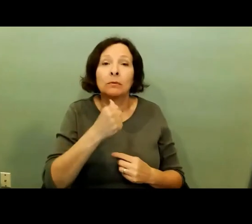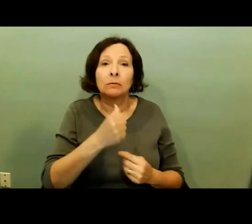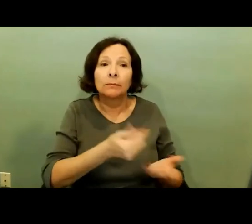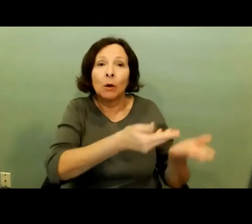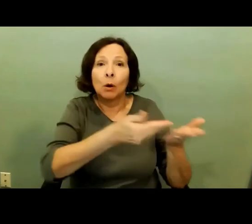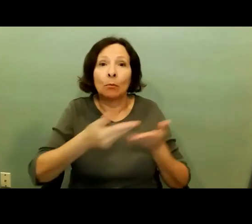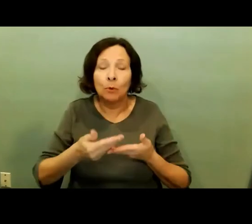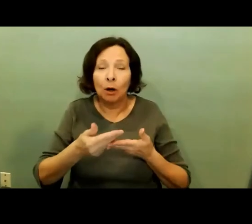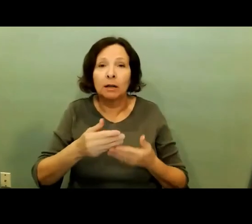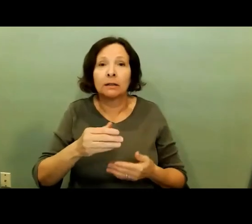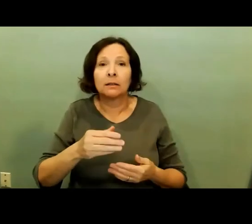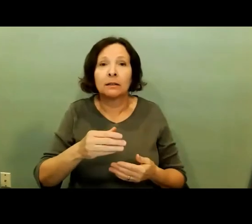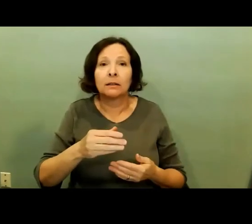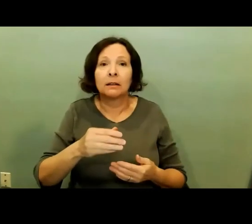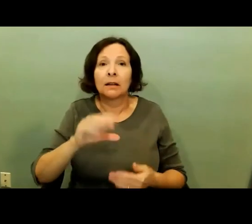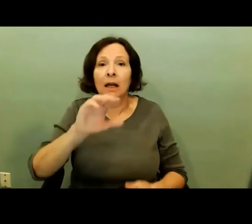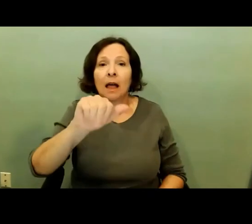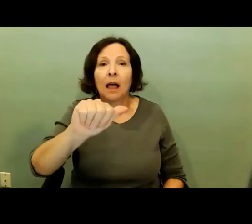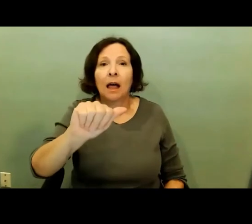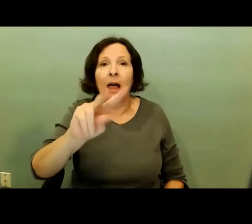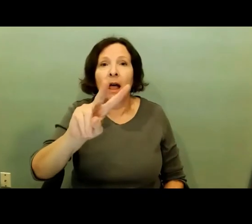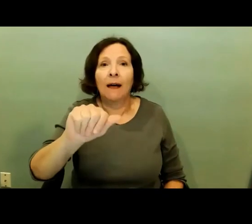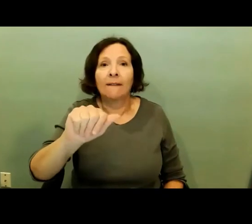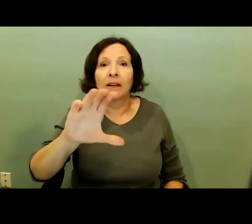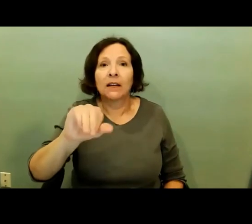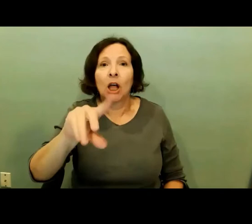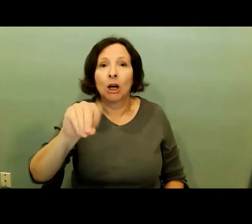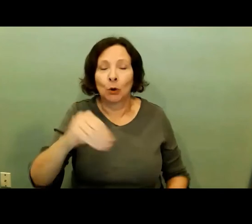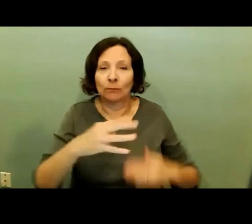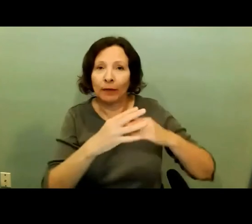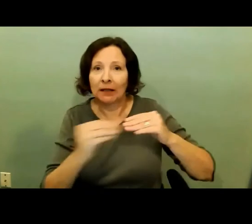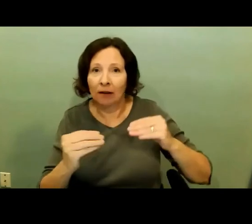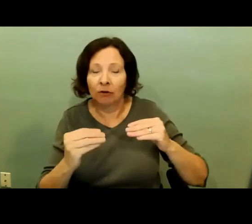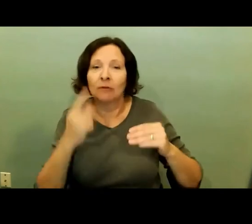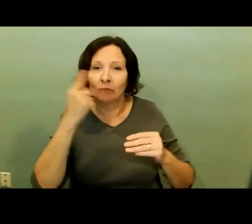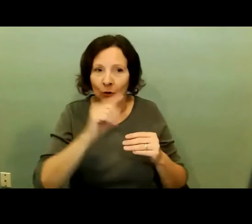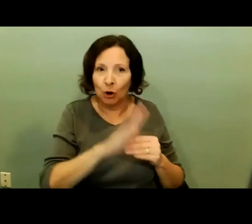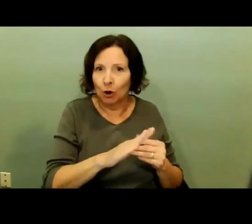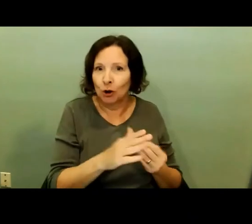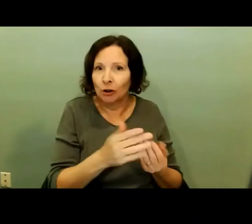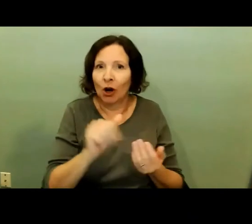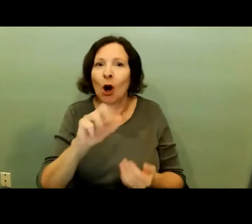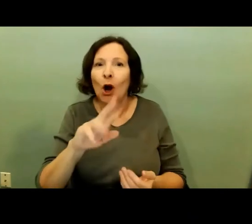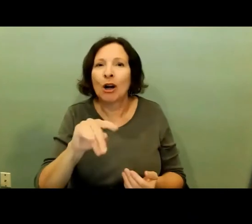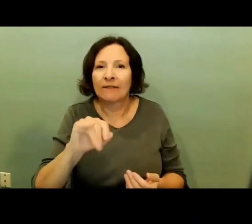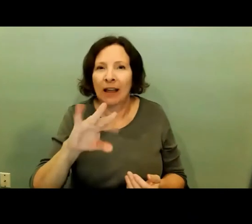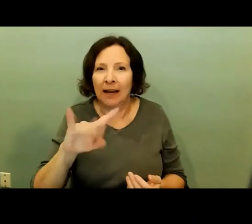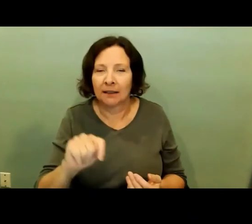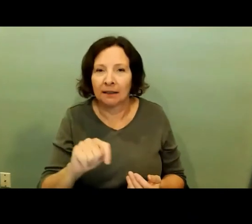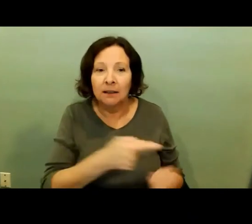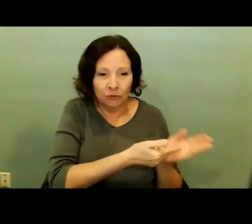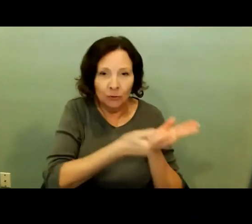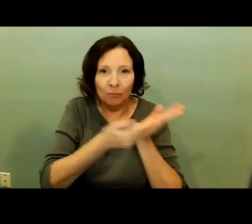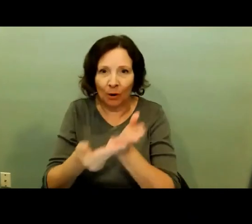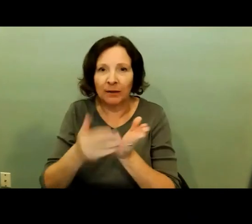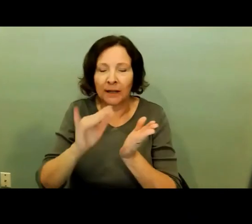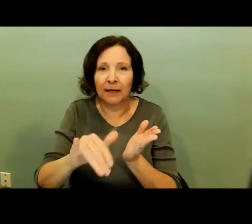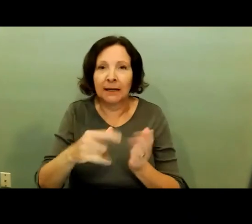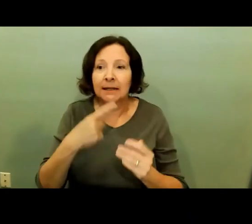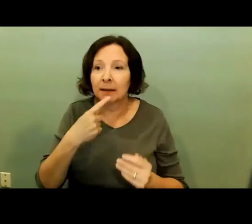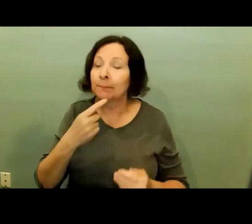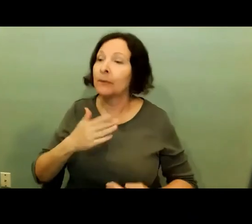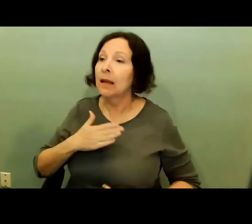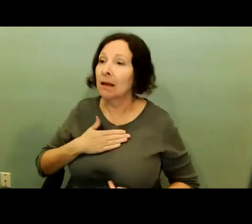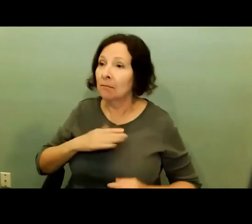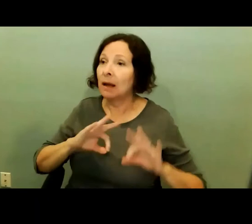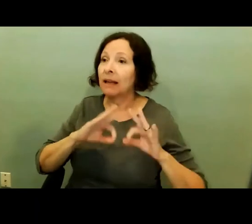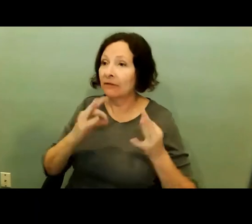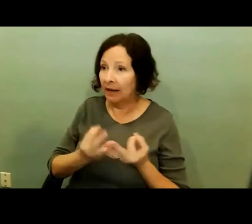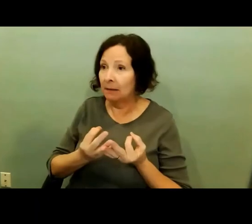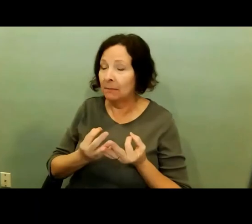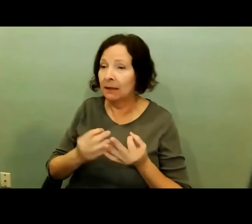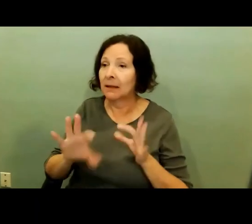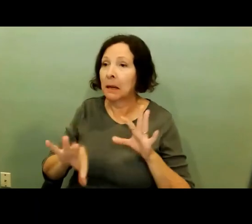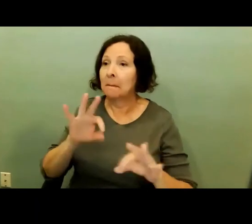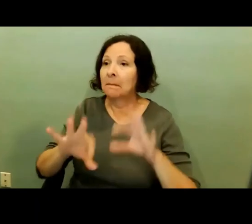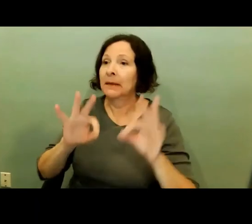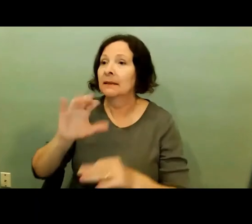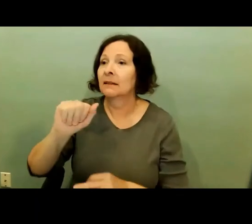She told the class that her family picked avocados for a living. So that was a memorable lesson.